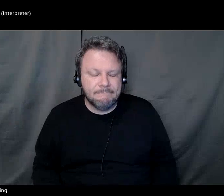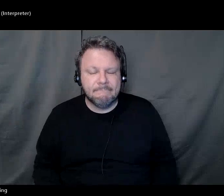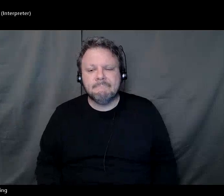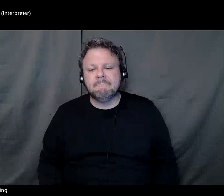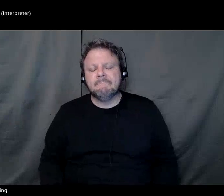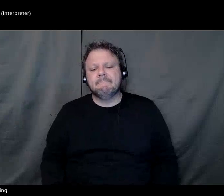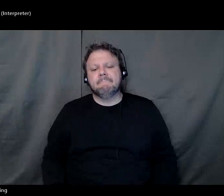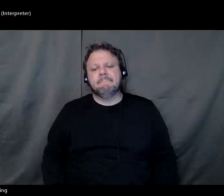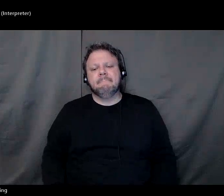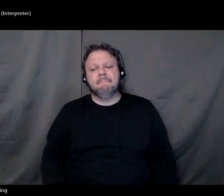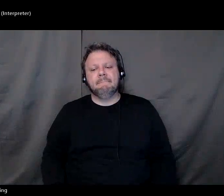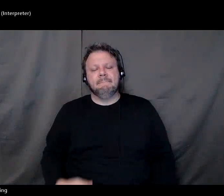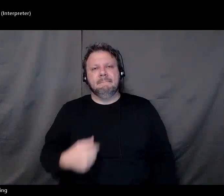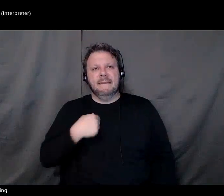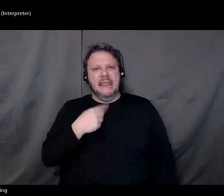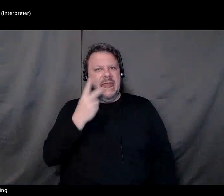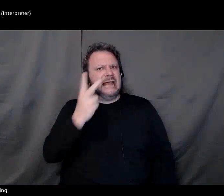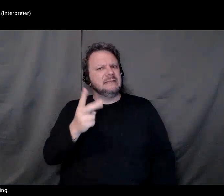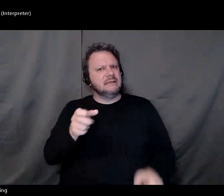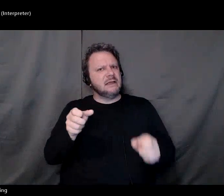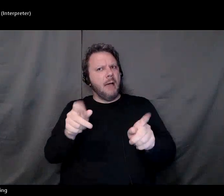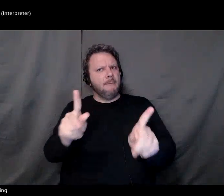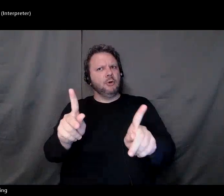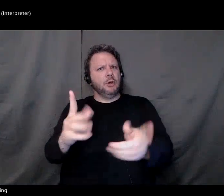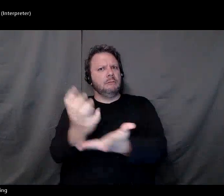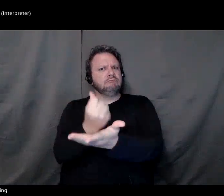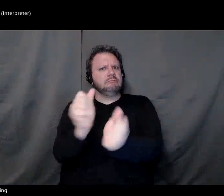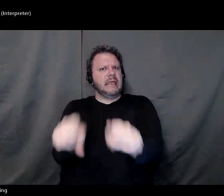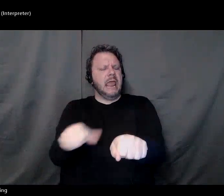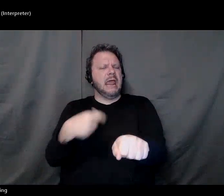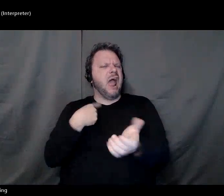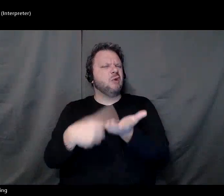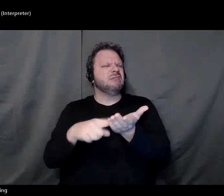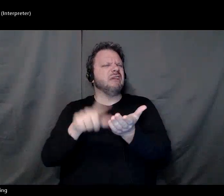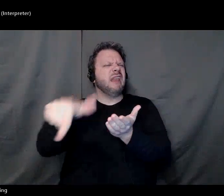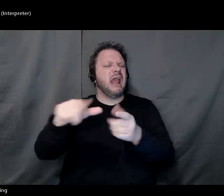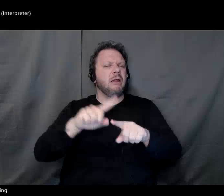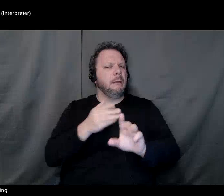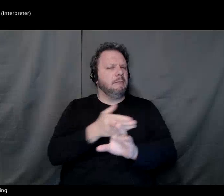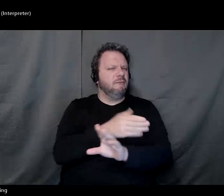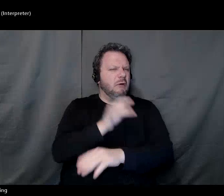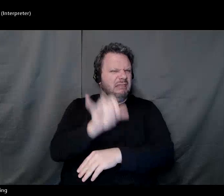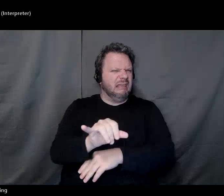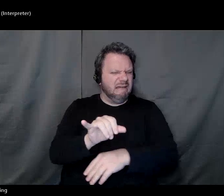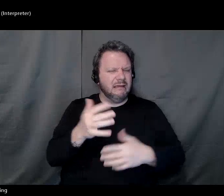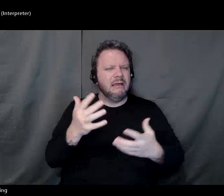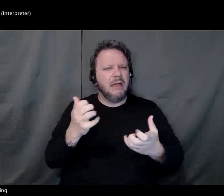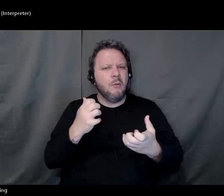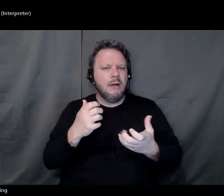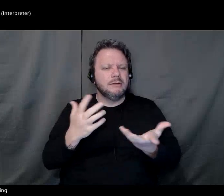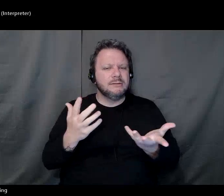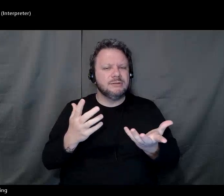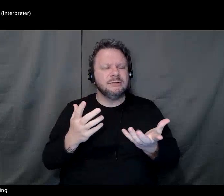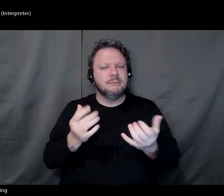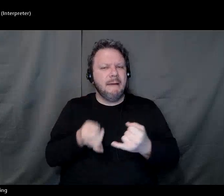And I actually see some opportunity in that that I'll talk about in a second. But before I get there, I just I wanted to share my final